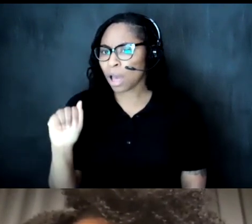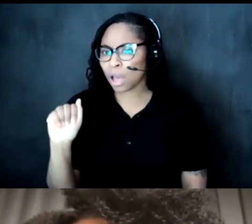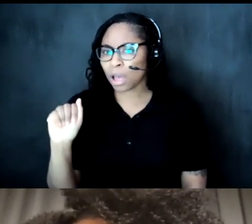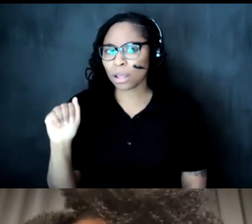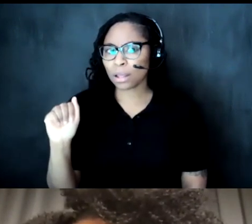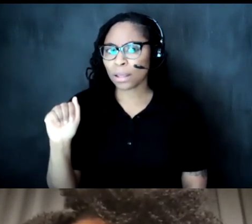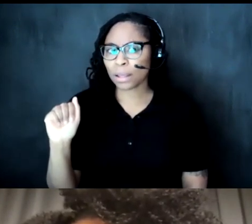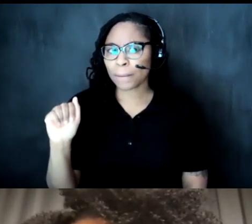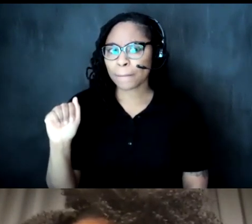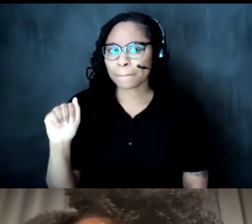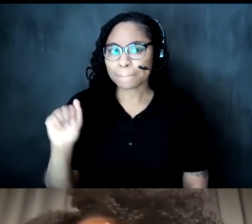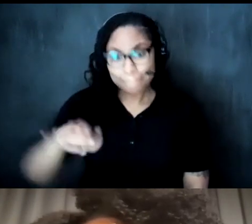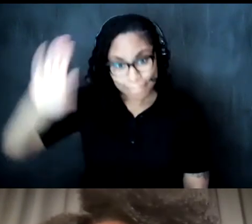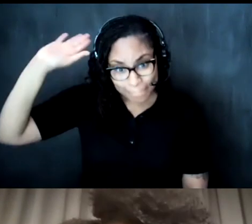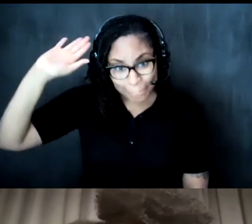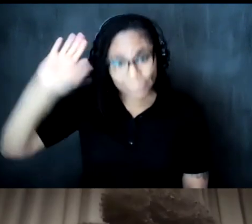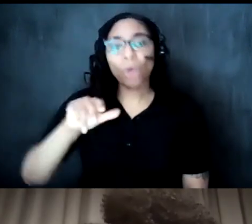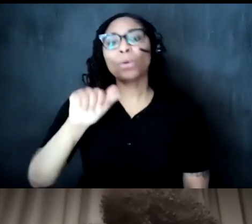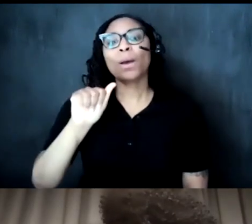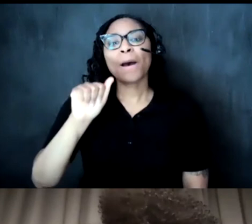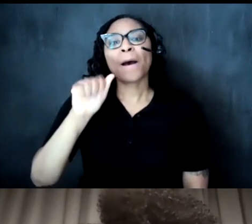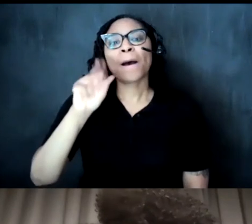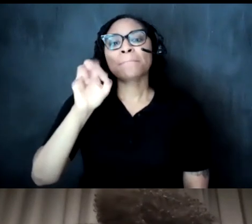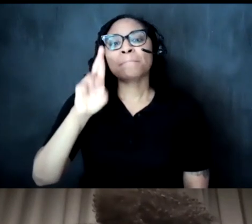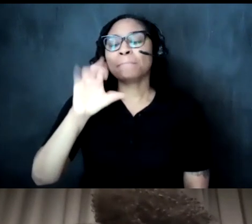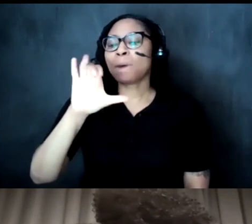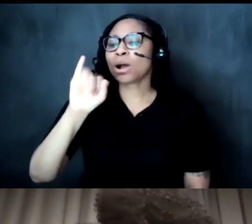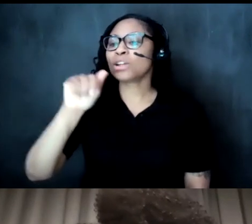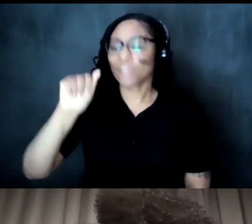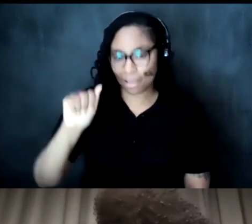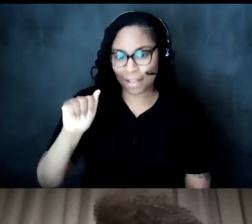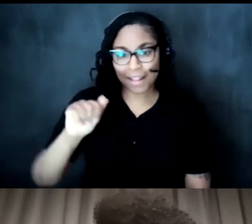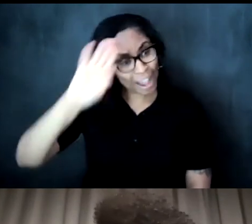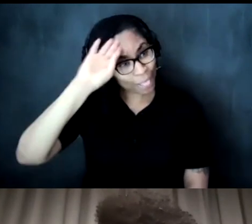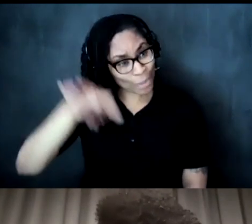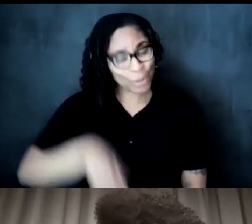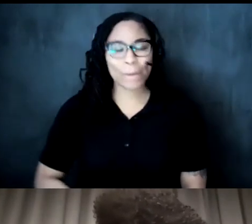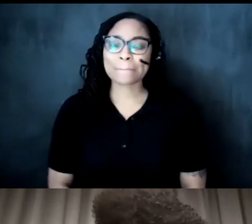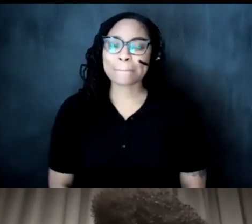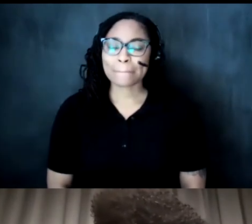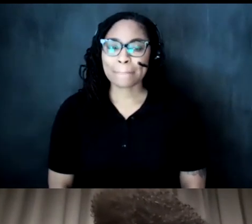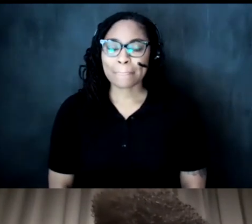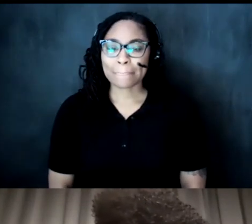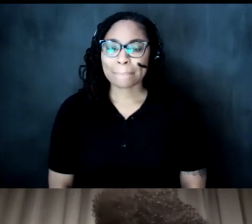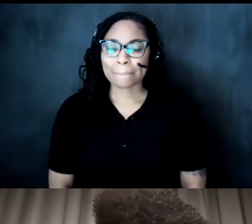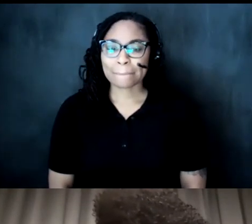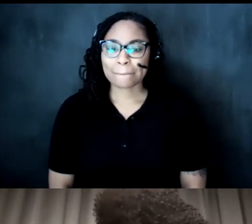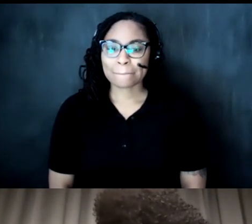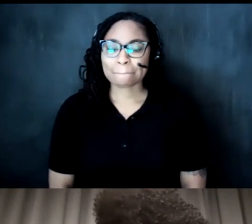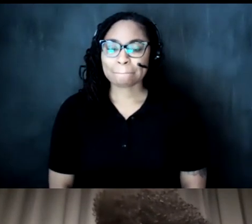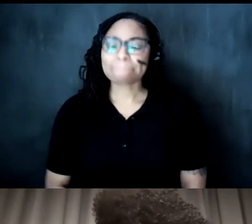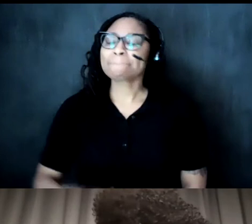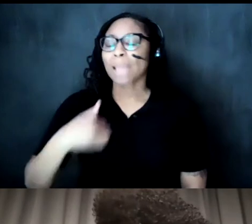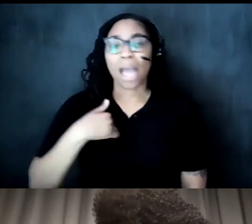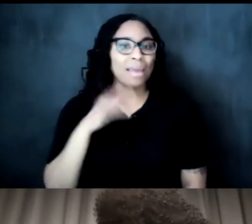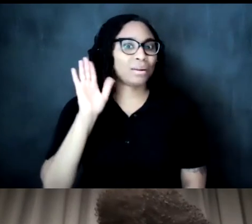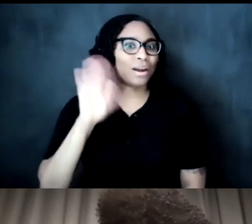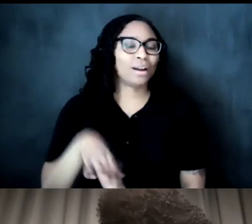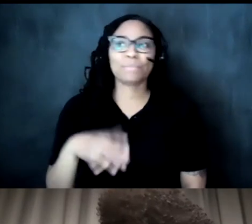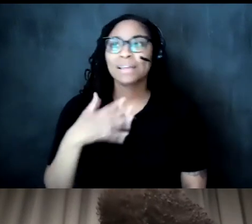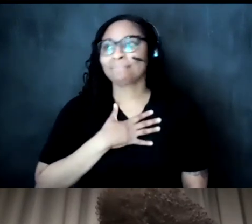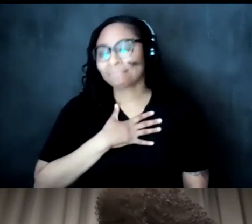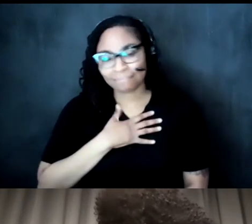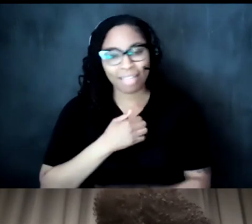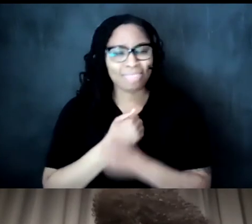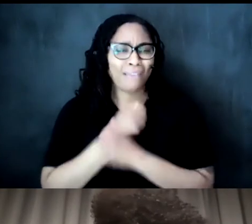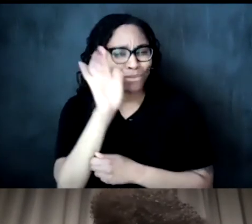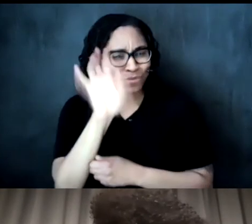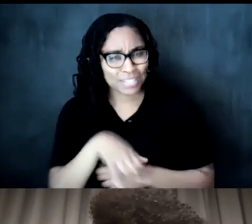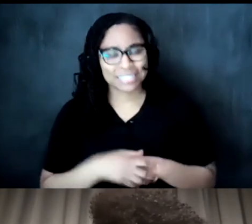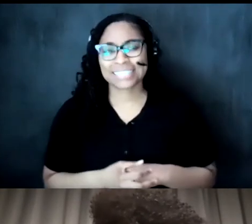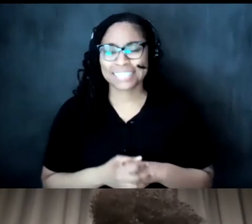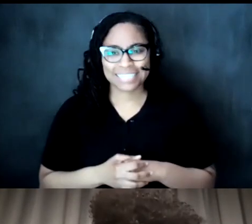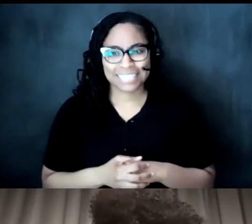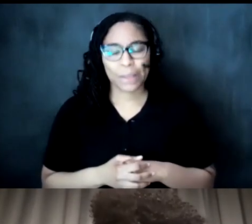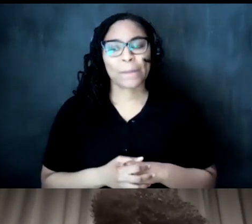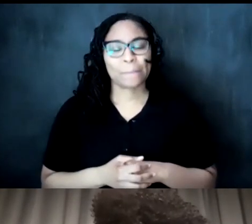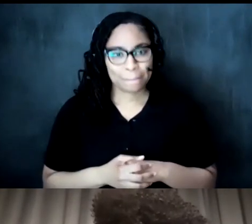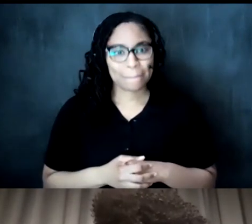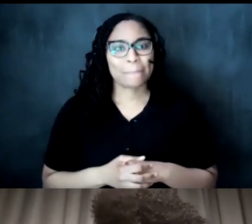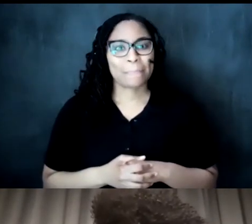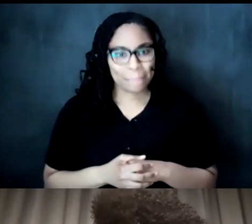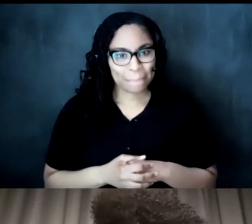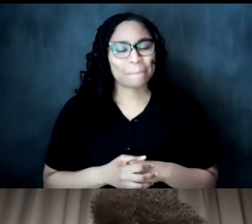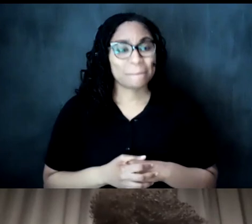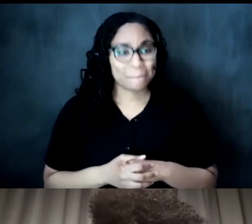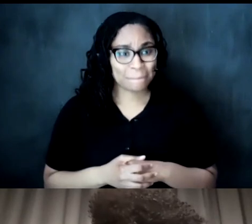that was me yes yes hi hi i just love this and i'm so miss you are so i just love your presentation